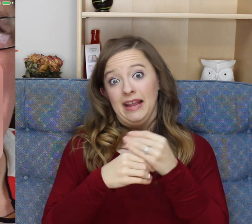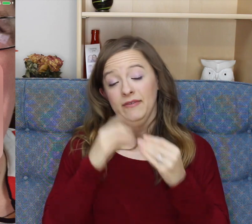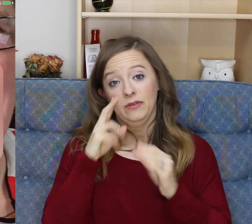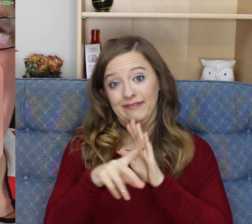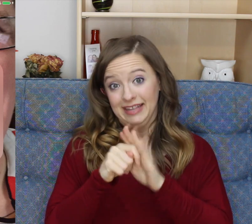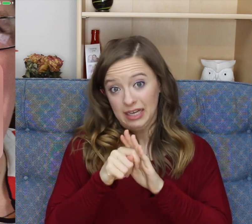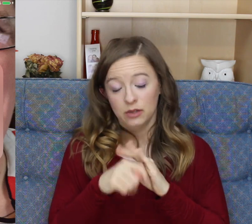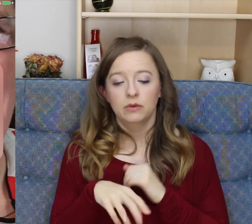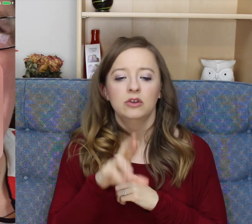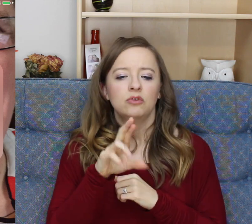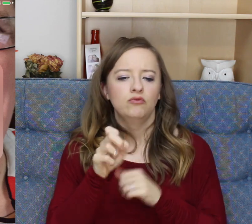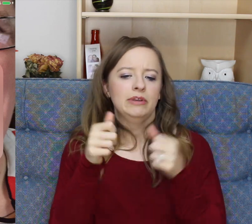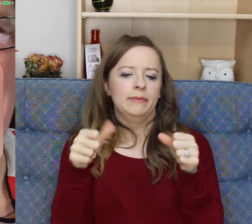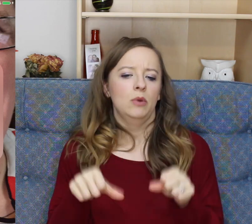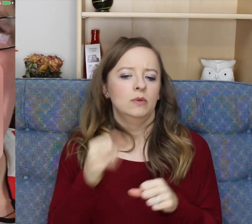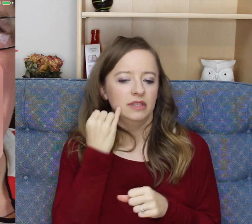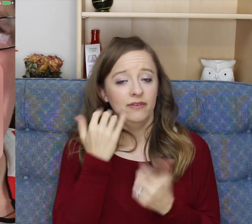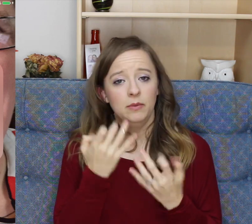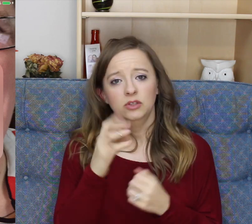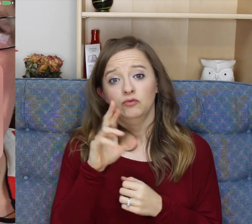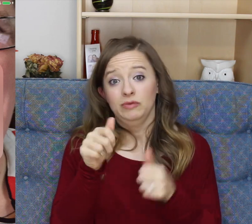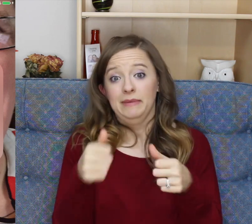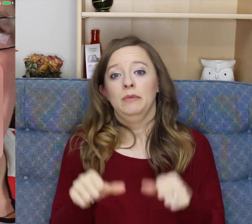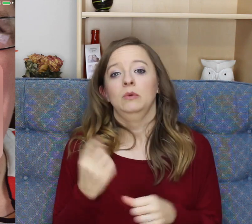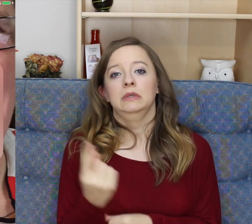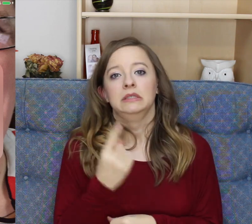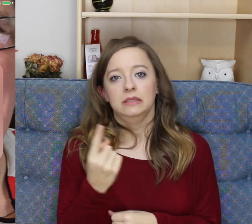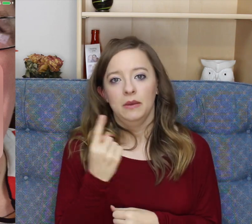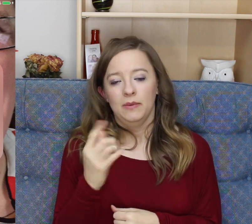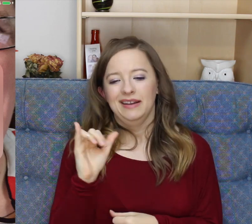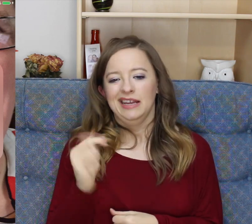want to add watermark to a video. Repost is if I want to repost